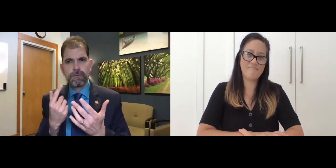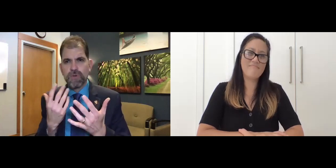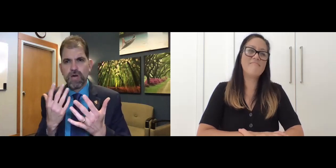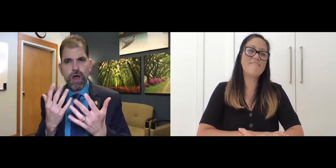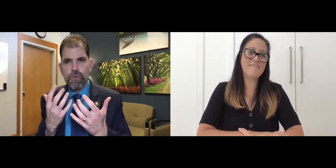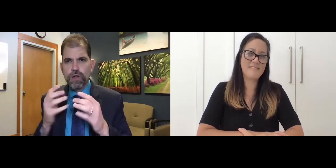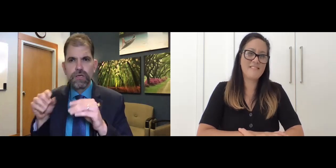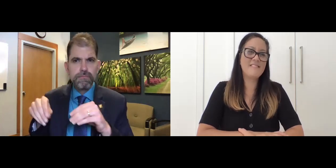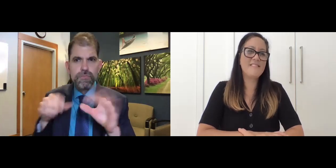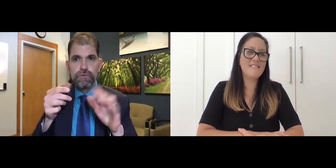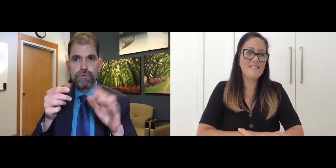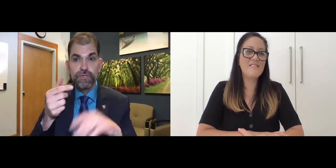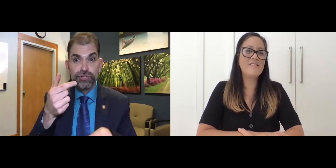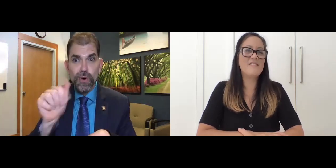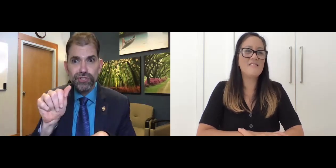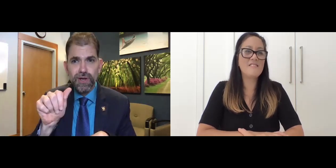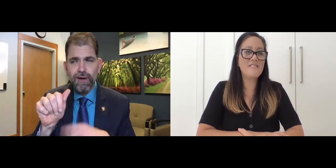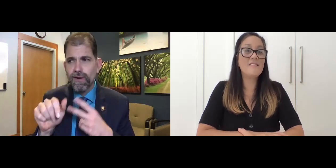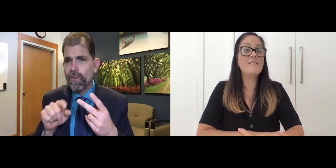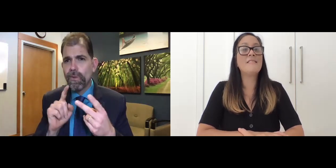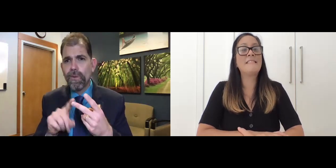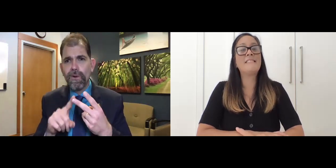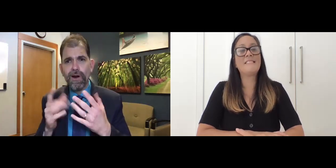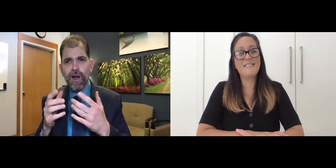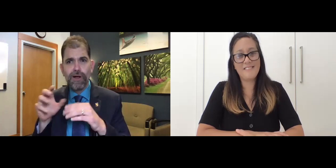She was disappointed and she wanted to move to Georgia